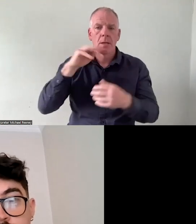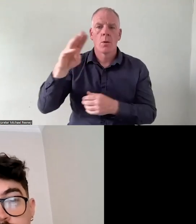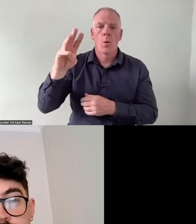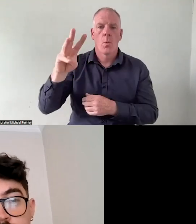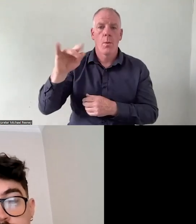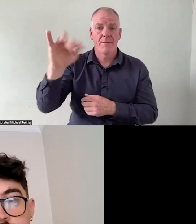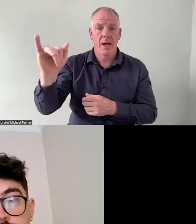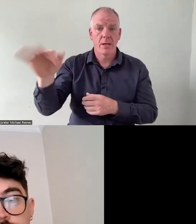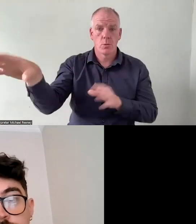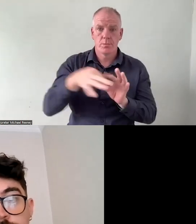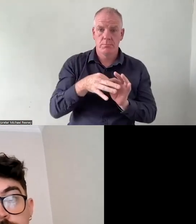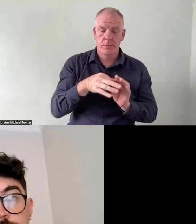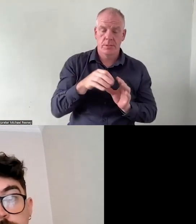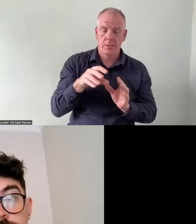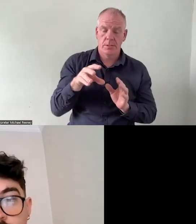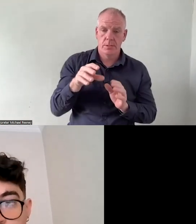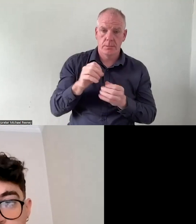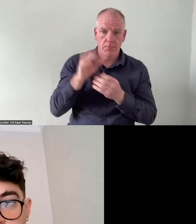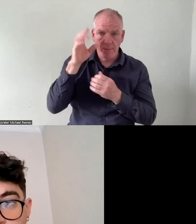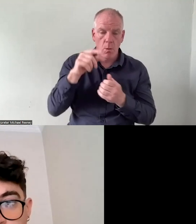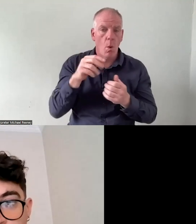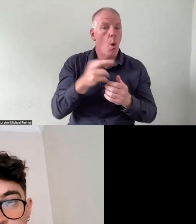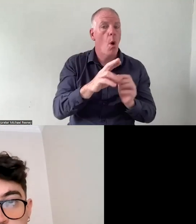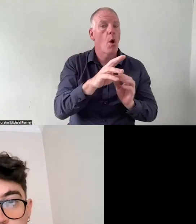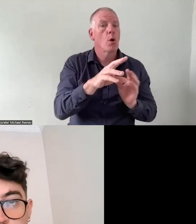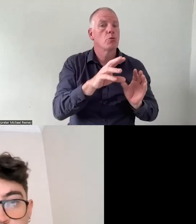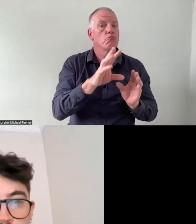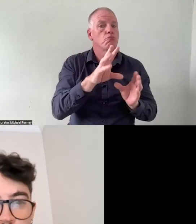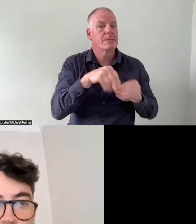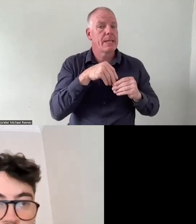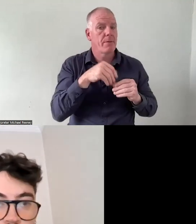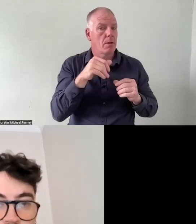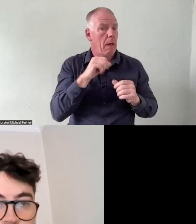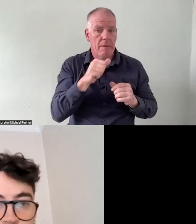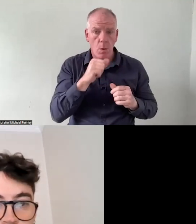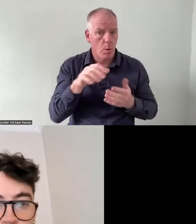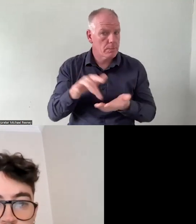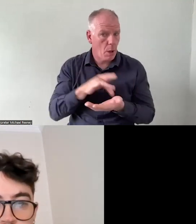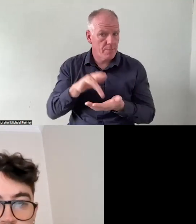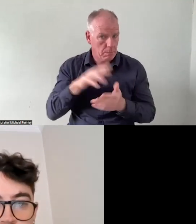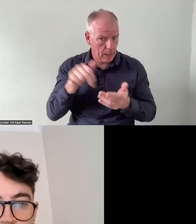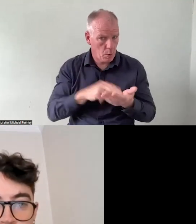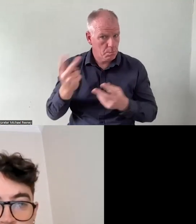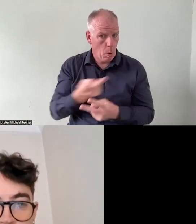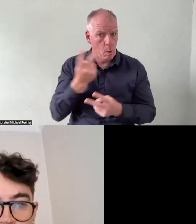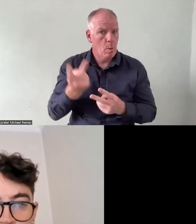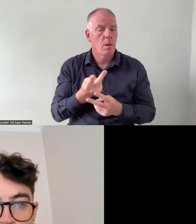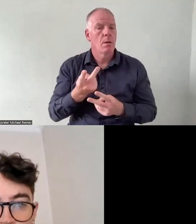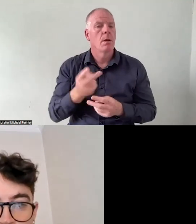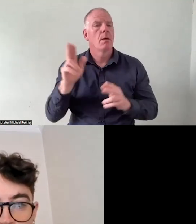"and receivers for those who may not have a smartphone could be available?" Very good question to clarify. Yes.